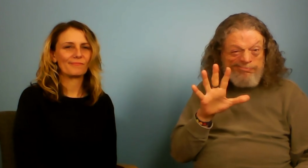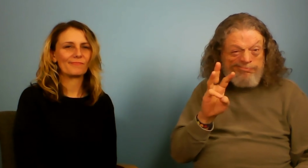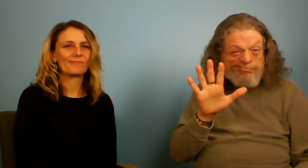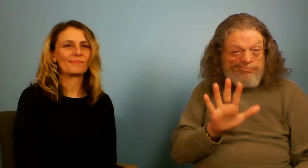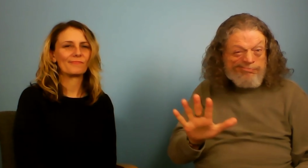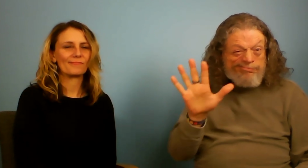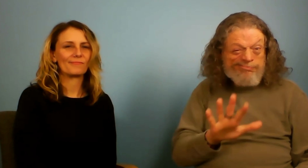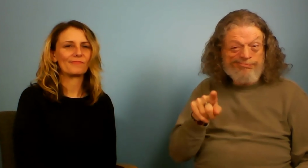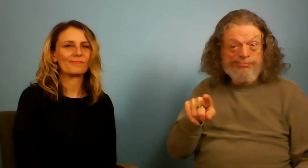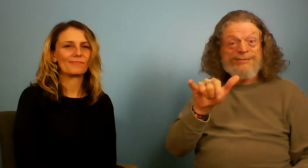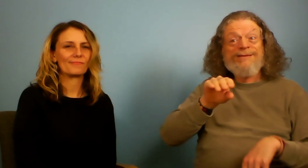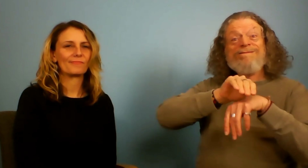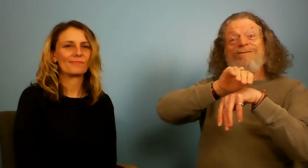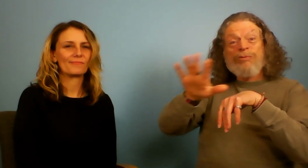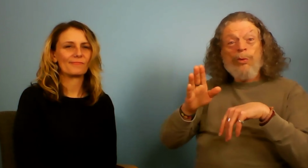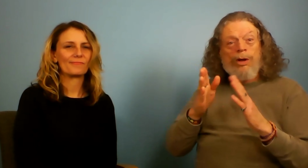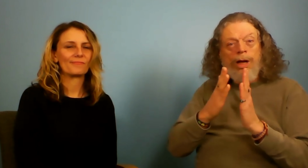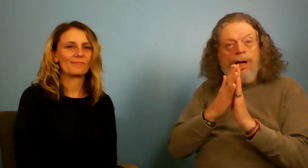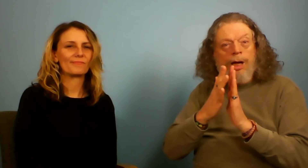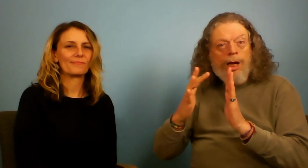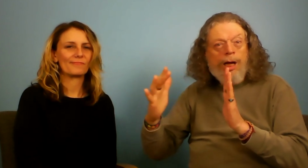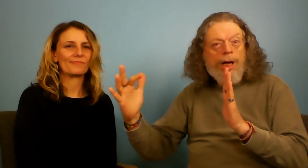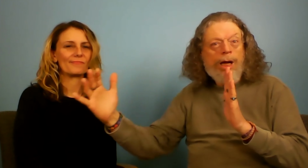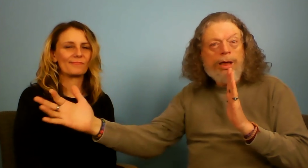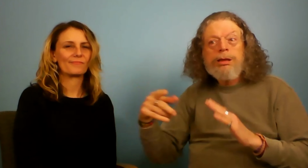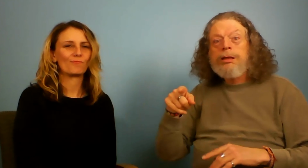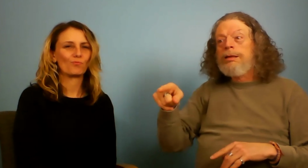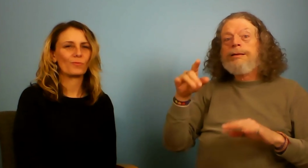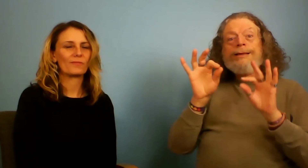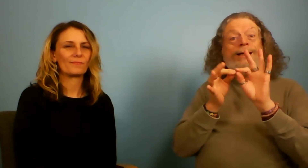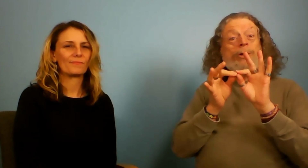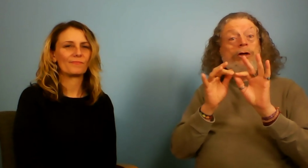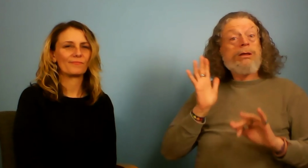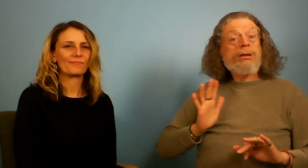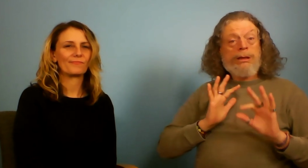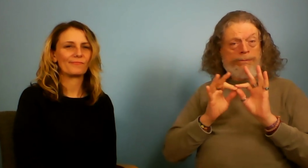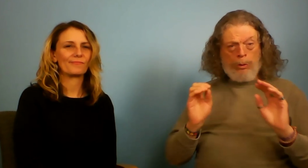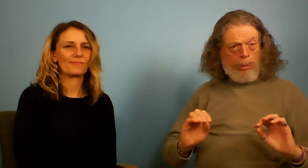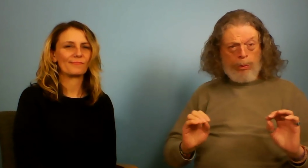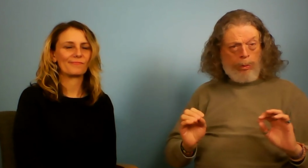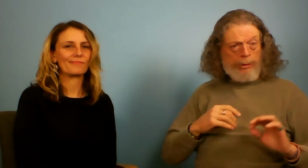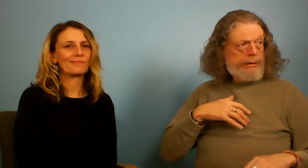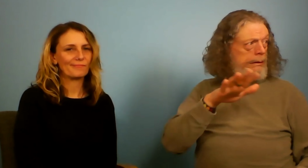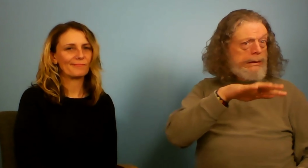the 60s and that really influenced everything after that. Also, there were no interpreters way back.